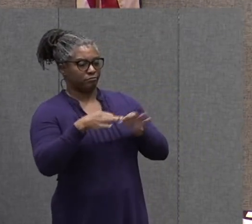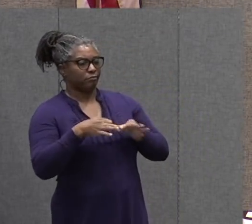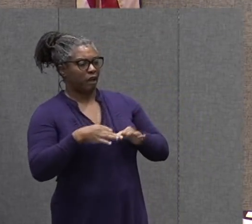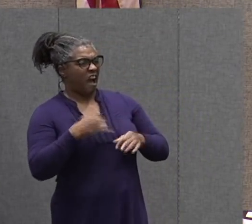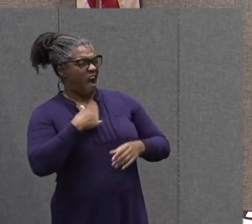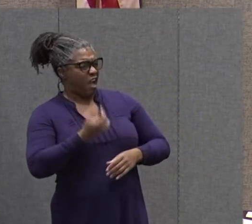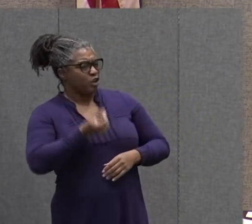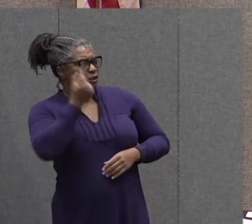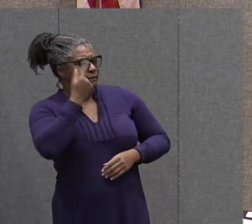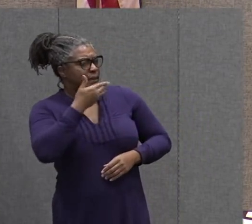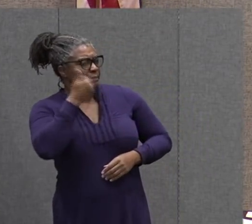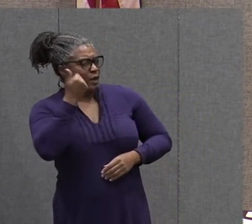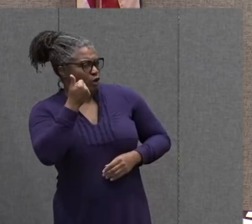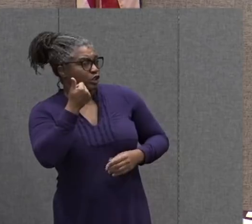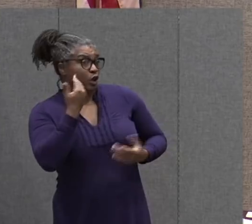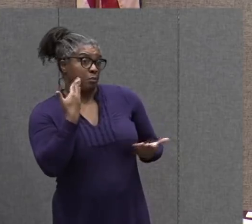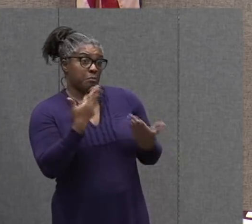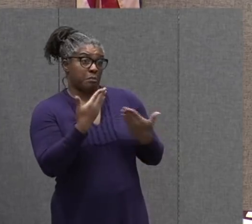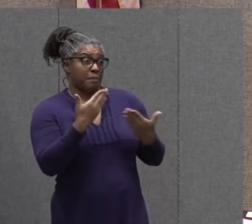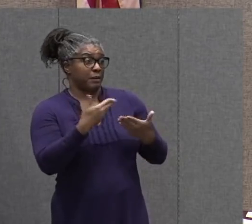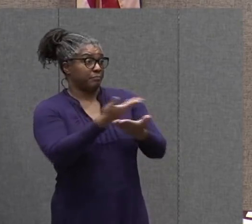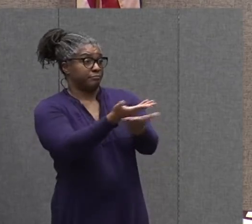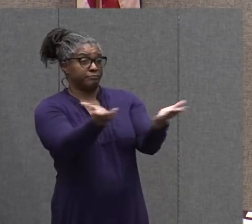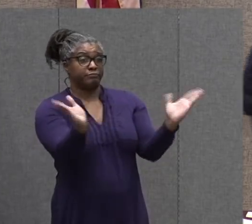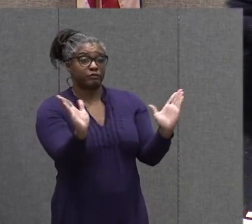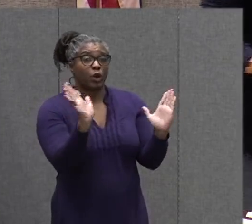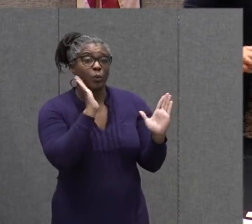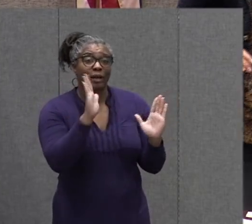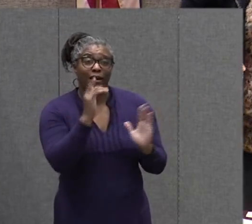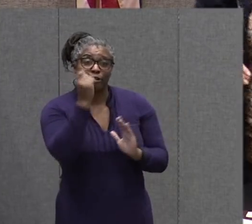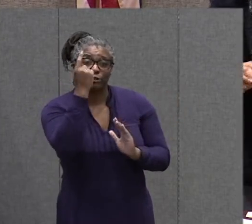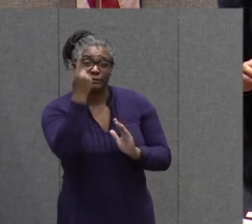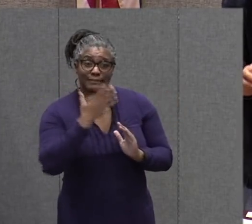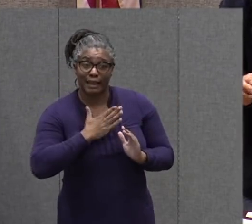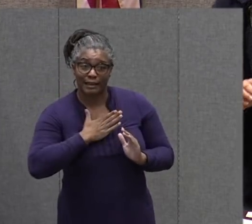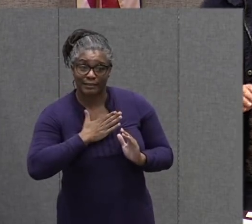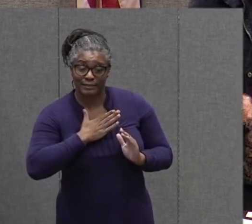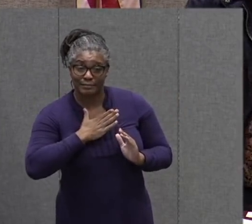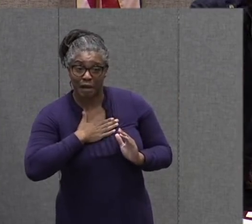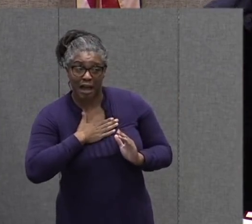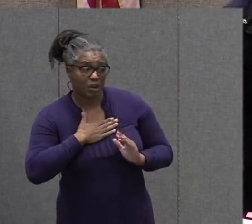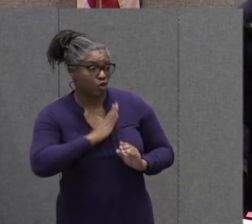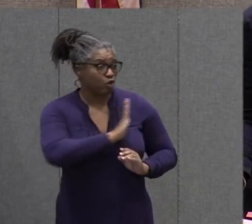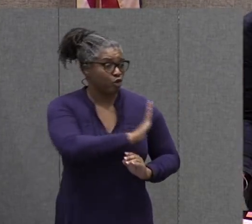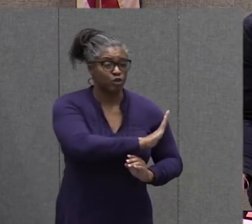[Miss Martindale] okay [Miss Garcia] Okay, so, our next word, is...